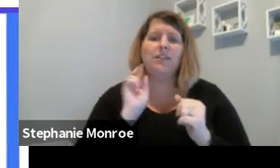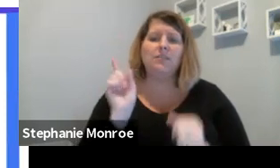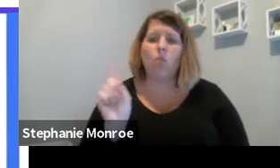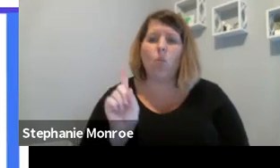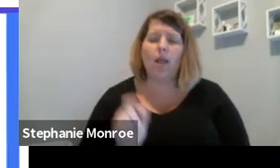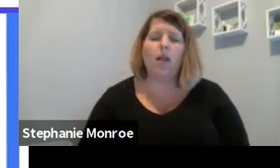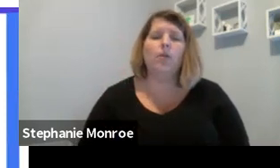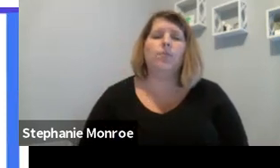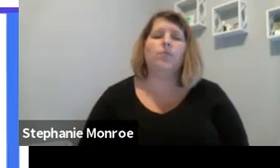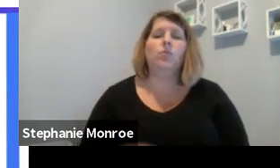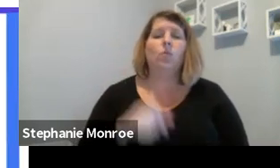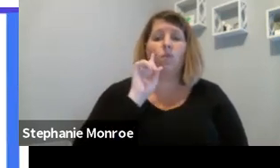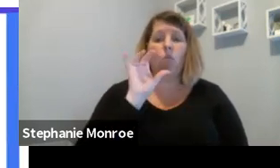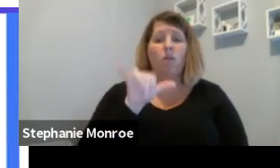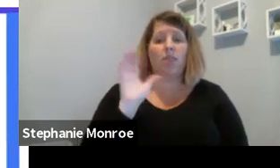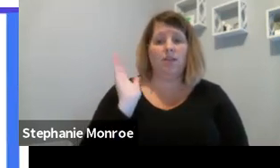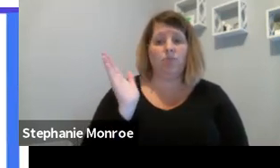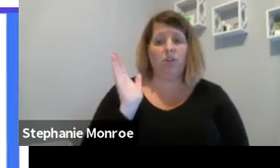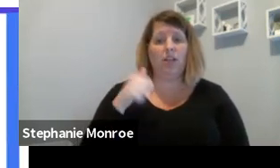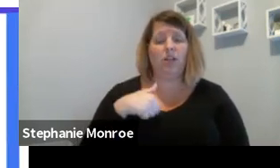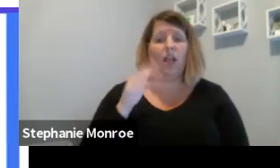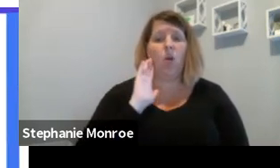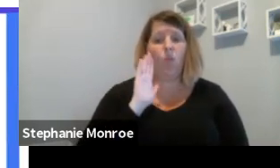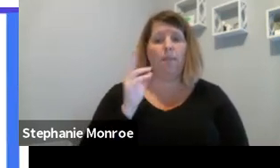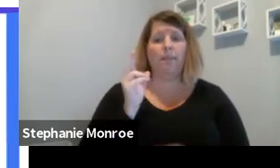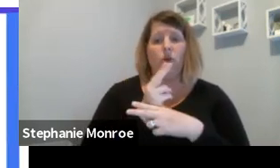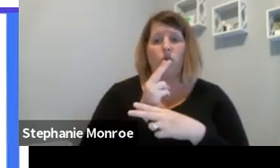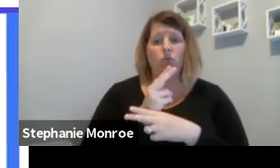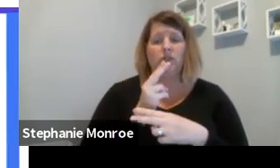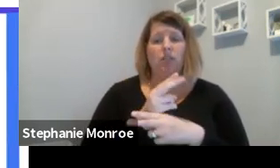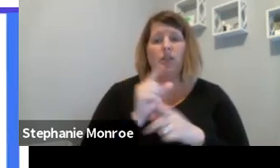For this presentation, I will be using the term victim